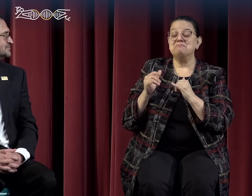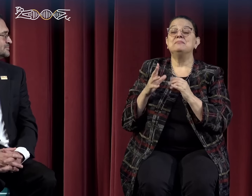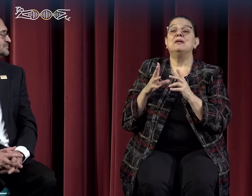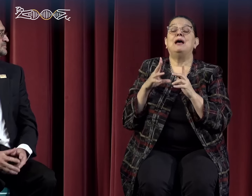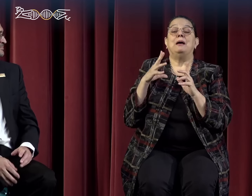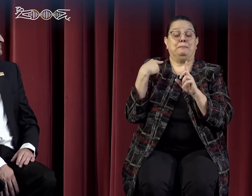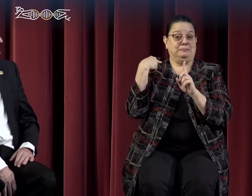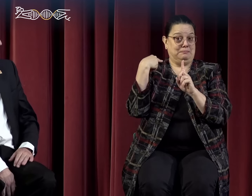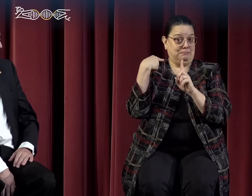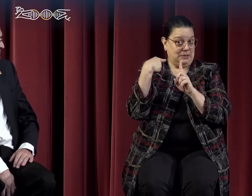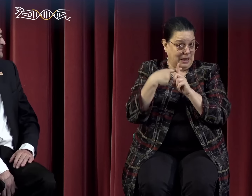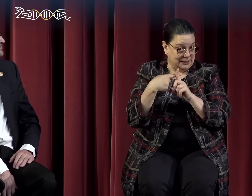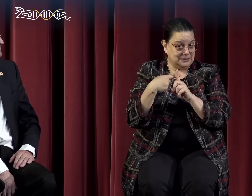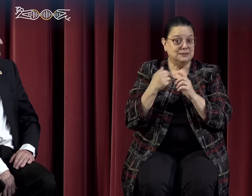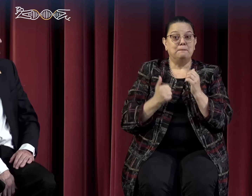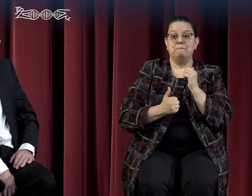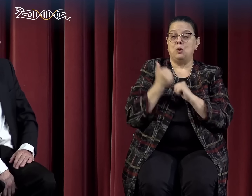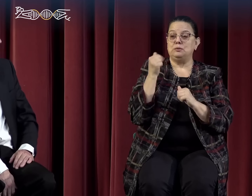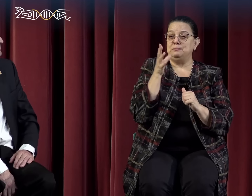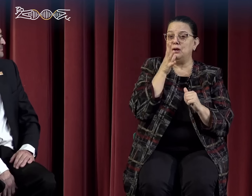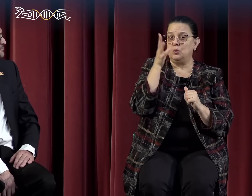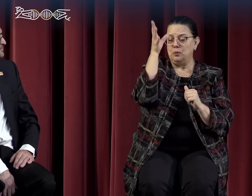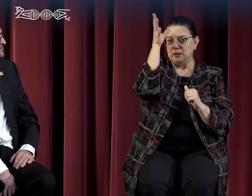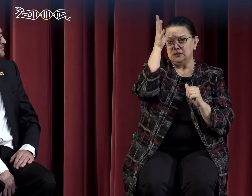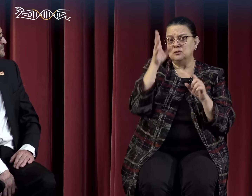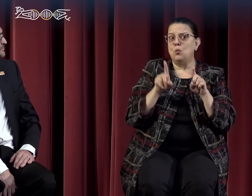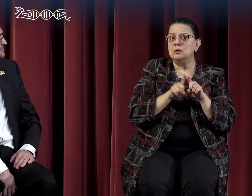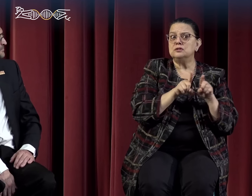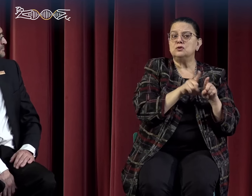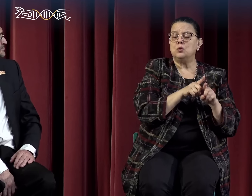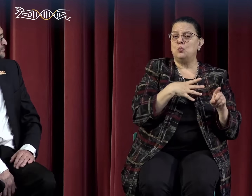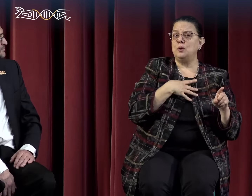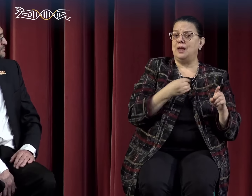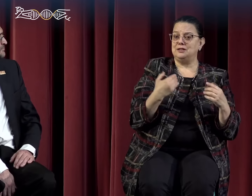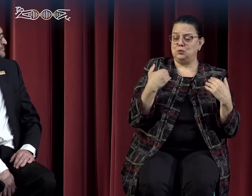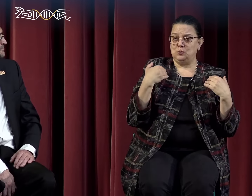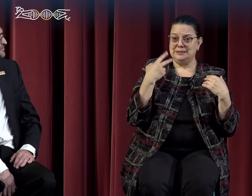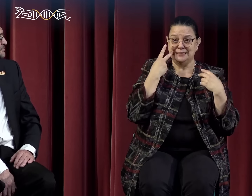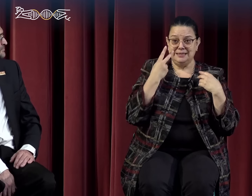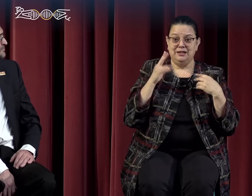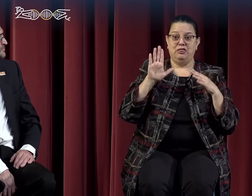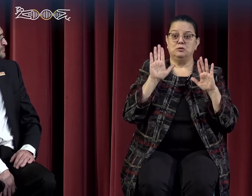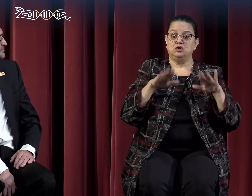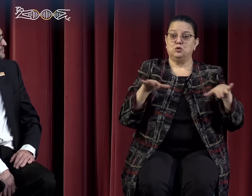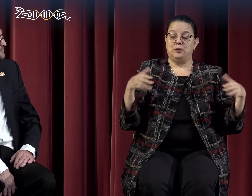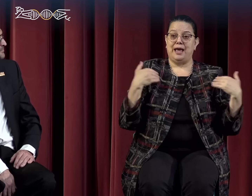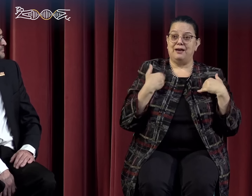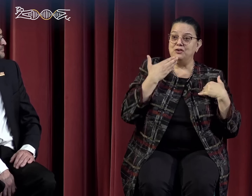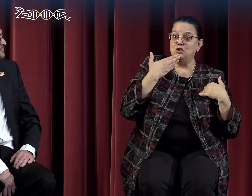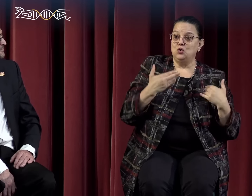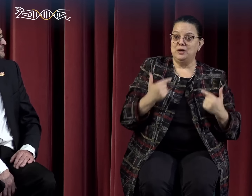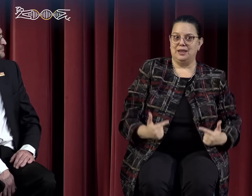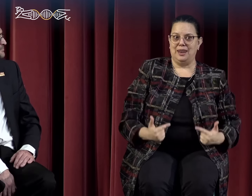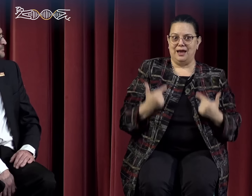themselves. In addition to that, most parents would also like to see their children